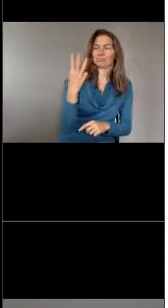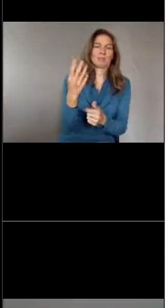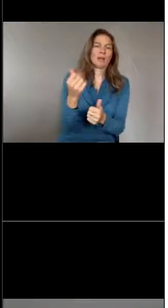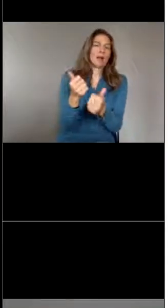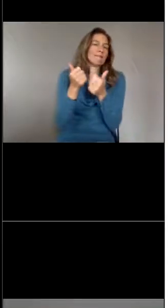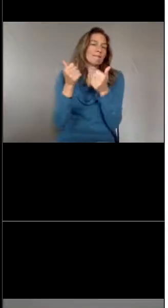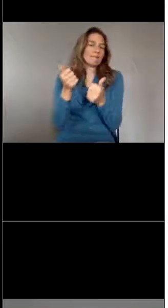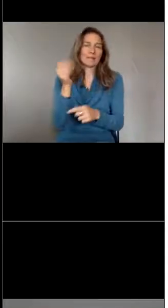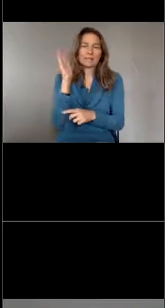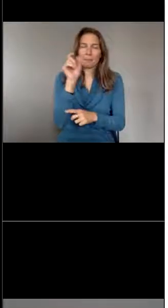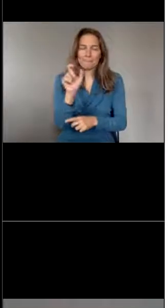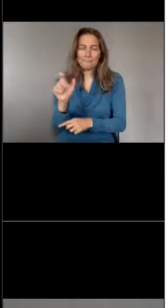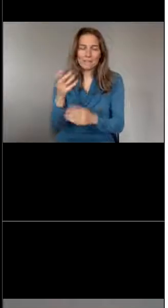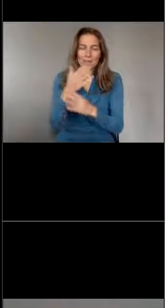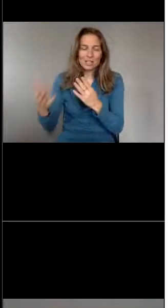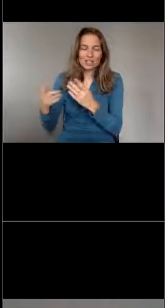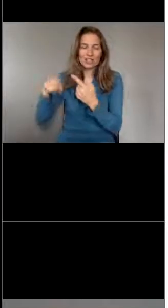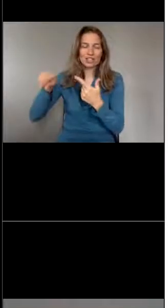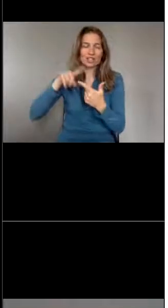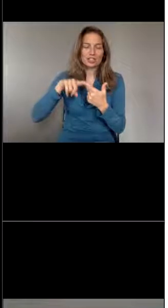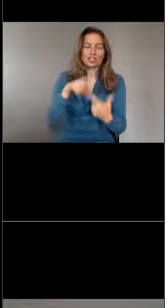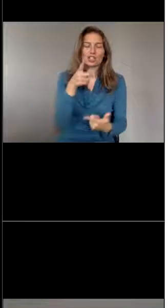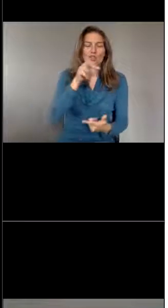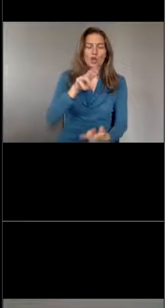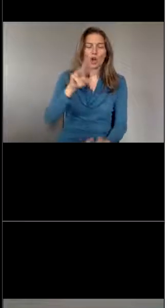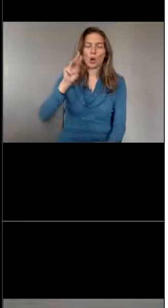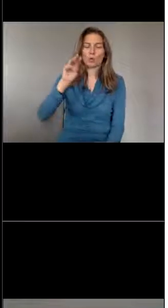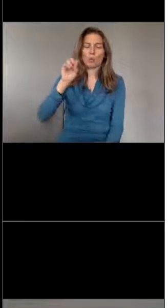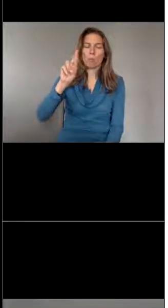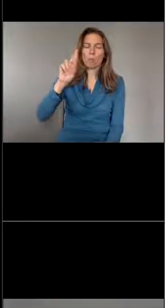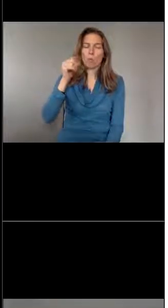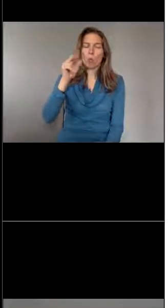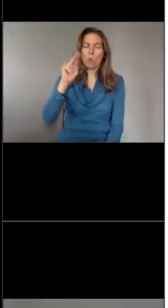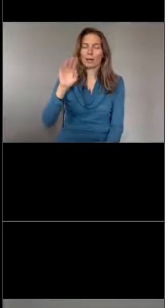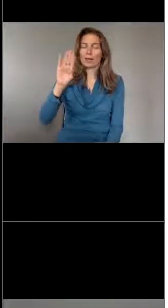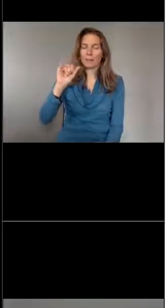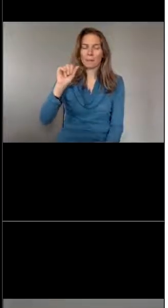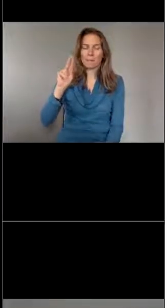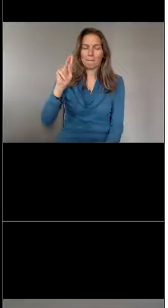Dr Morgon Banks, Dr Daniel Mont and Dr Amyn Lalji.